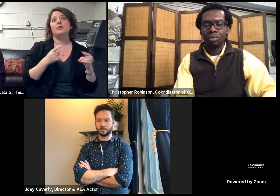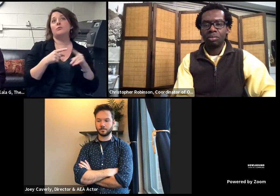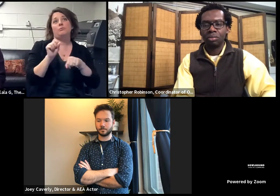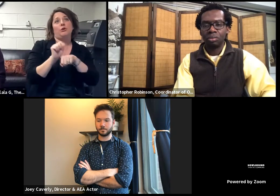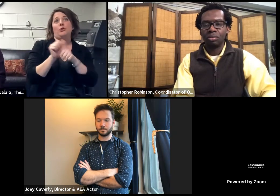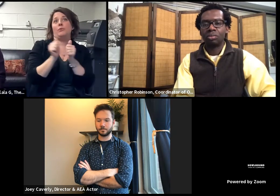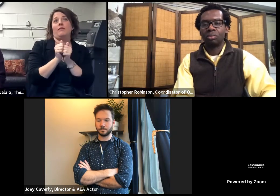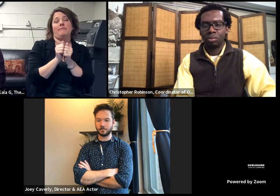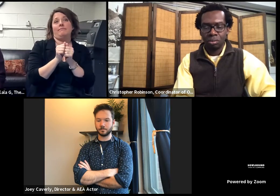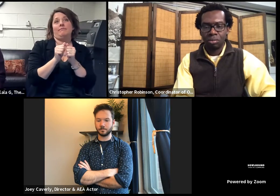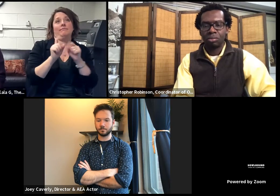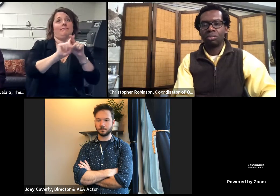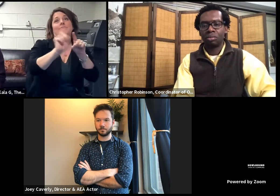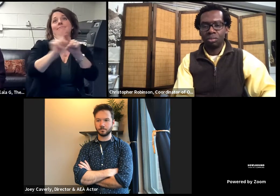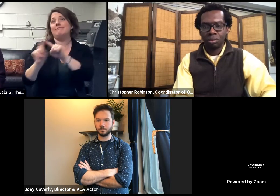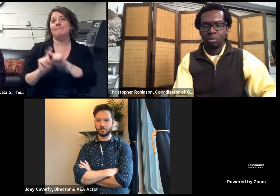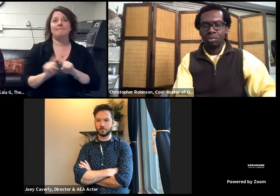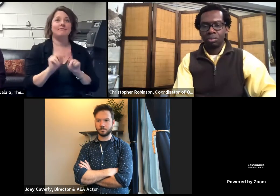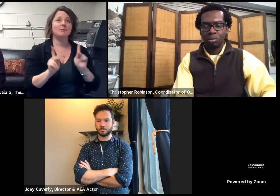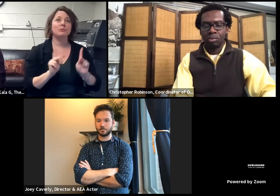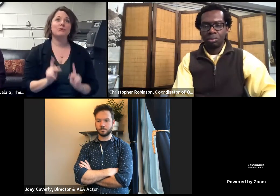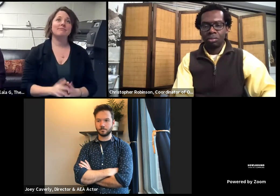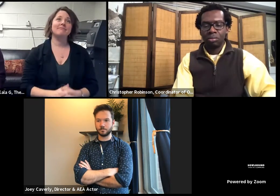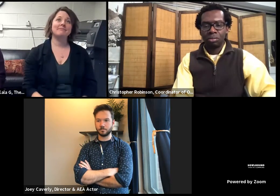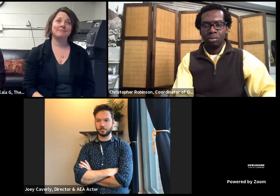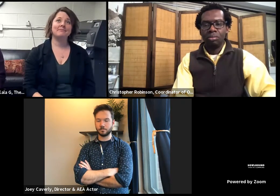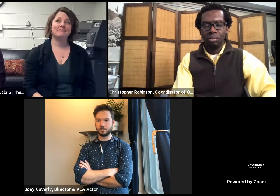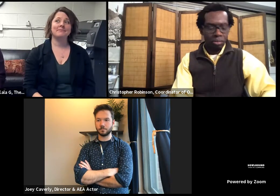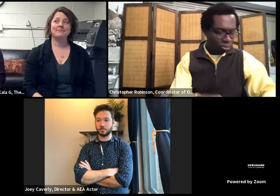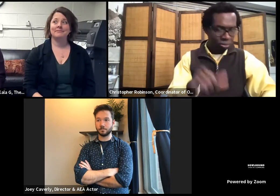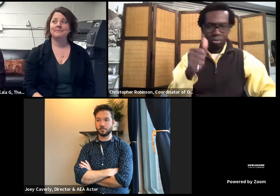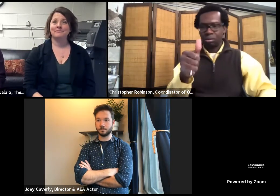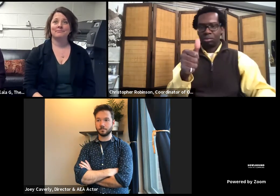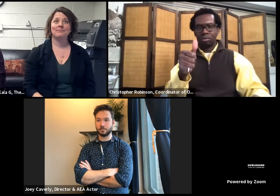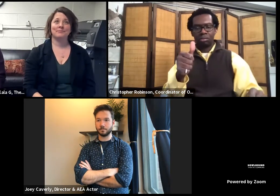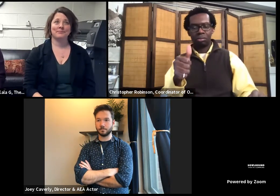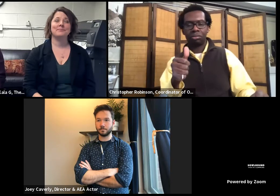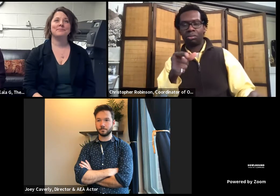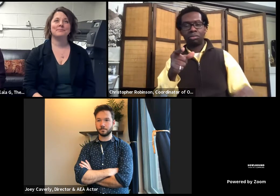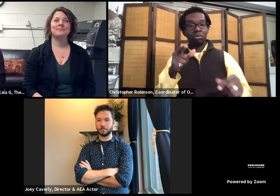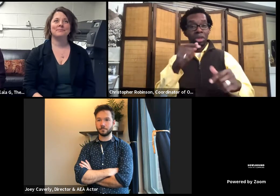and other different groups that we have to consider, and I think being open-minded is the greatest way